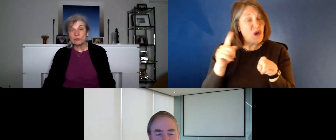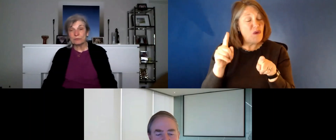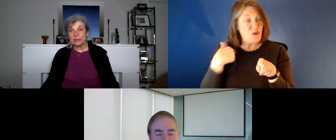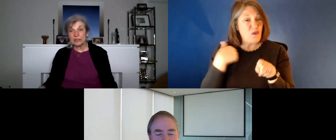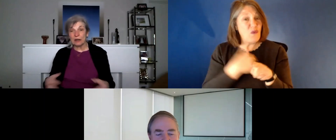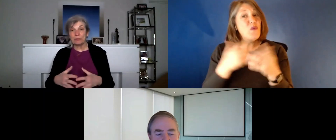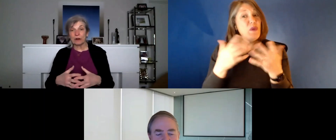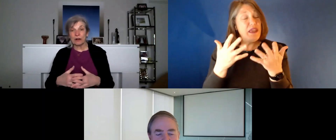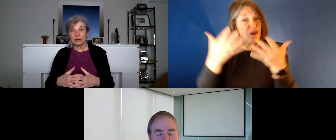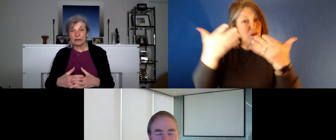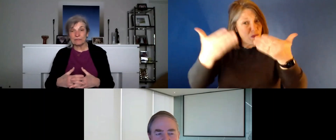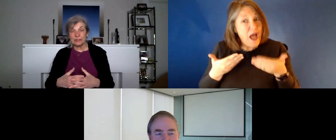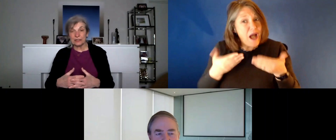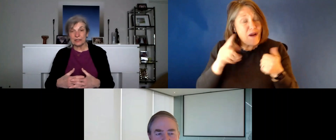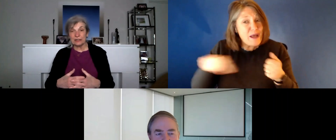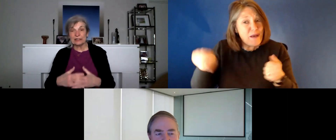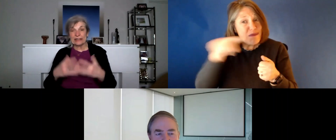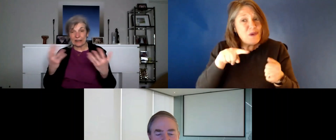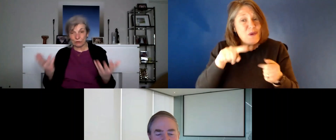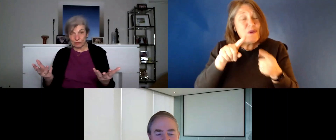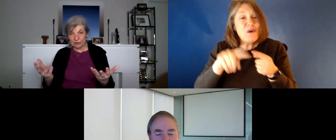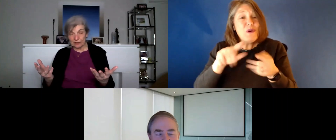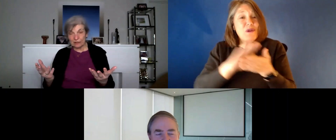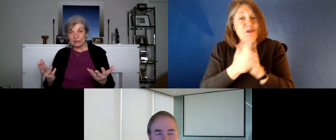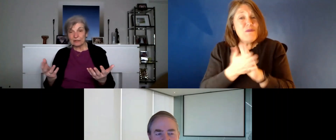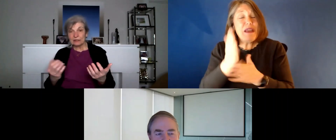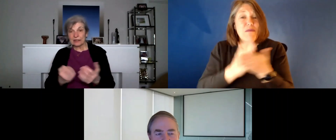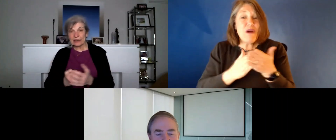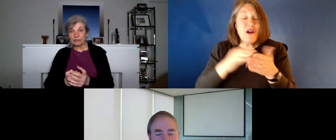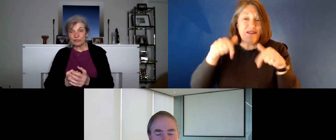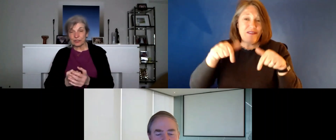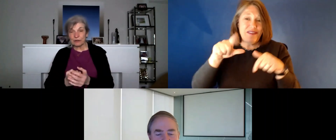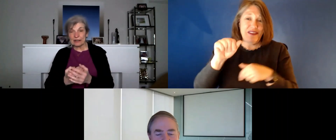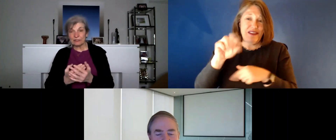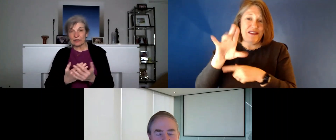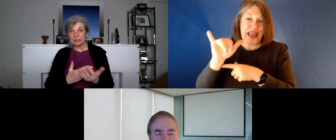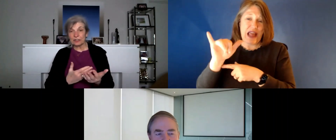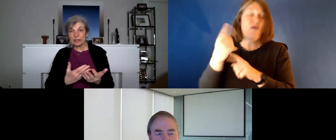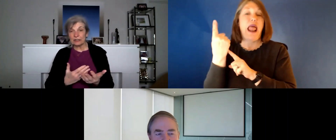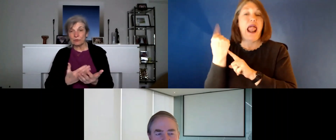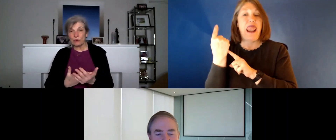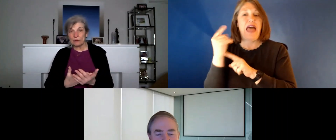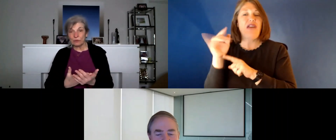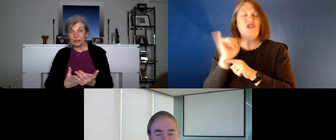to be a part of the gallery. 06:13:38 Last year, as I indicated when we